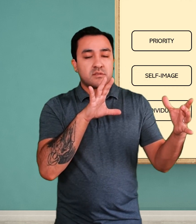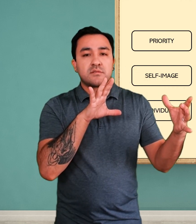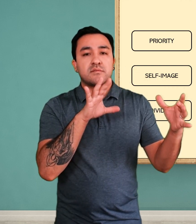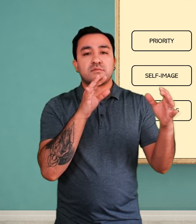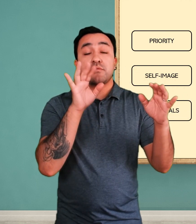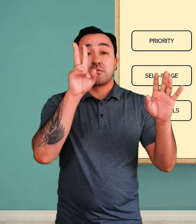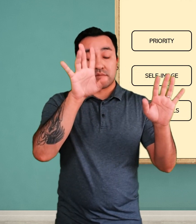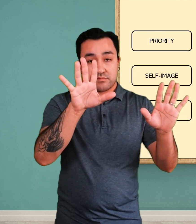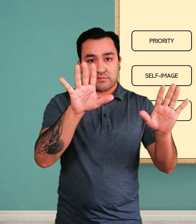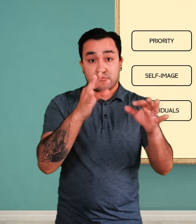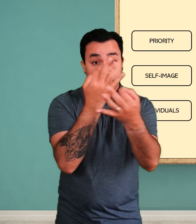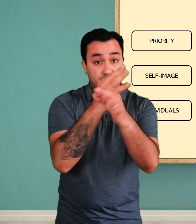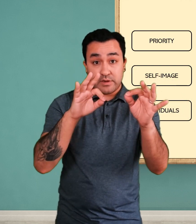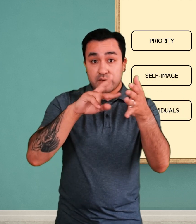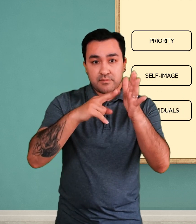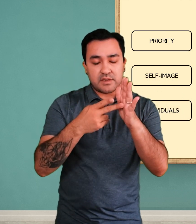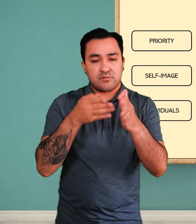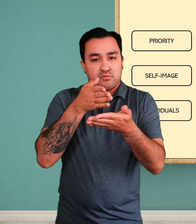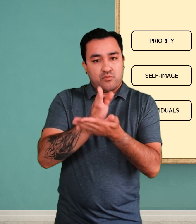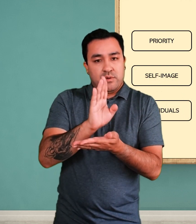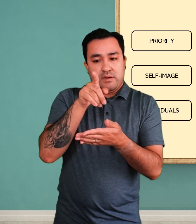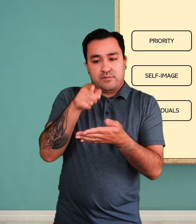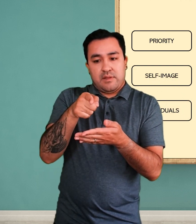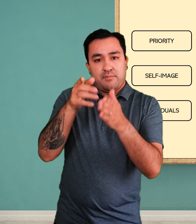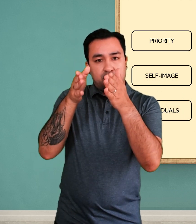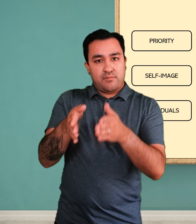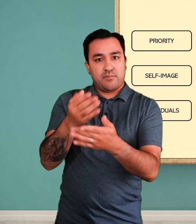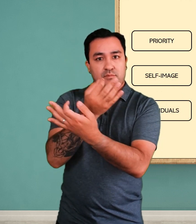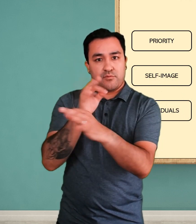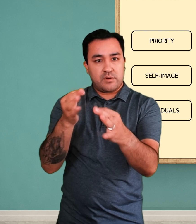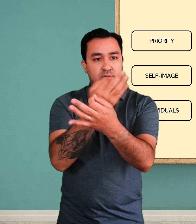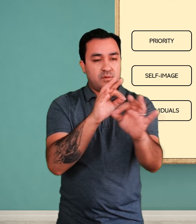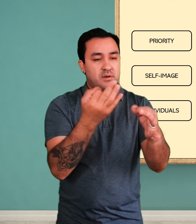with FREEDOM meaning the right to BE FREE but the idea of having the freedom of independence.